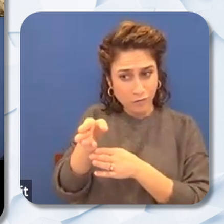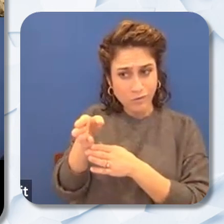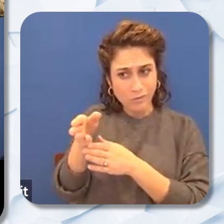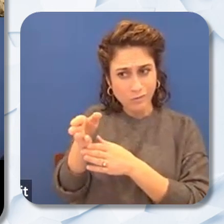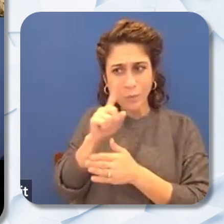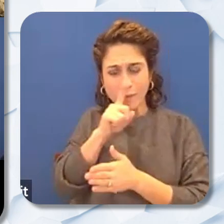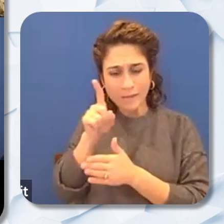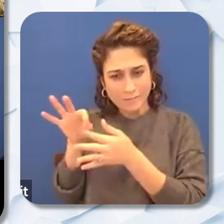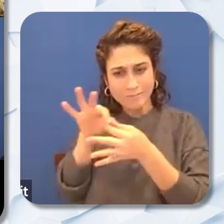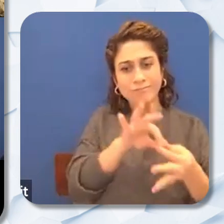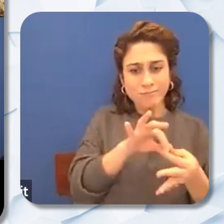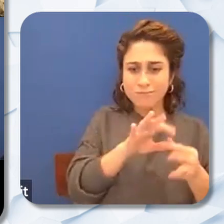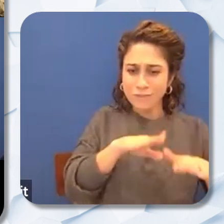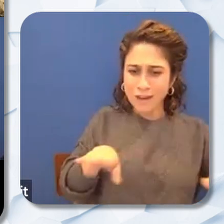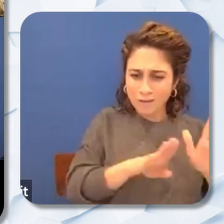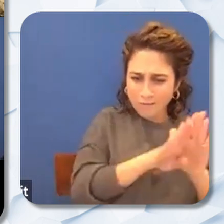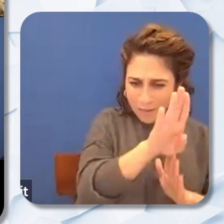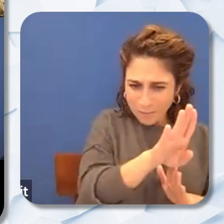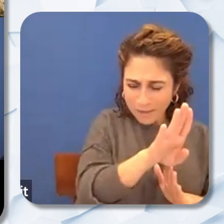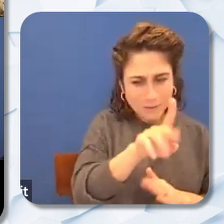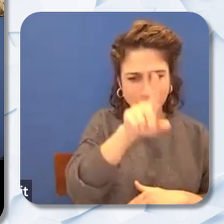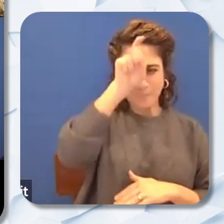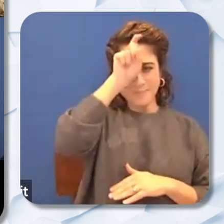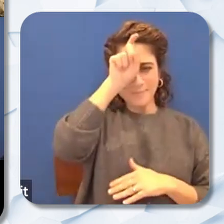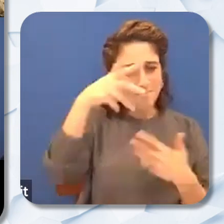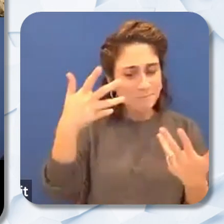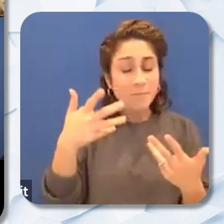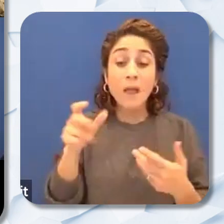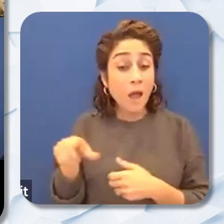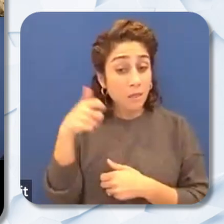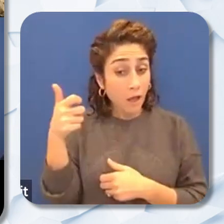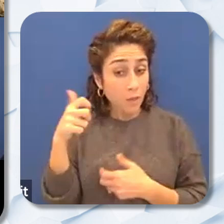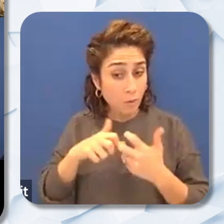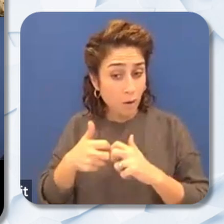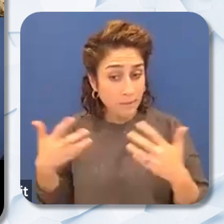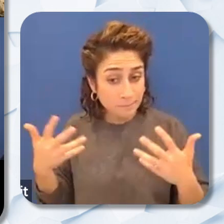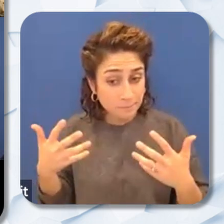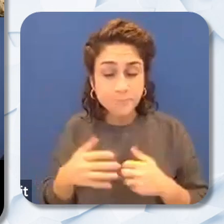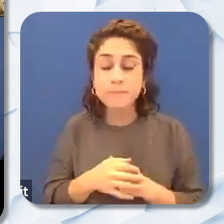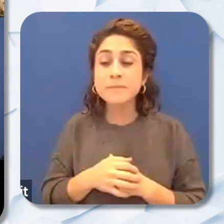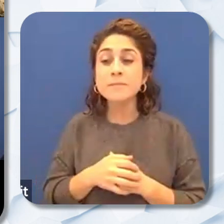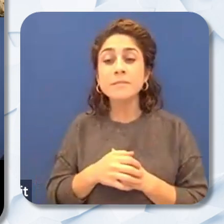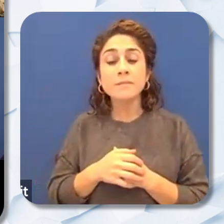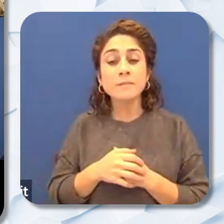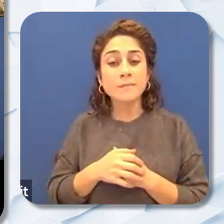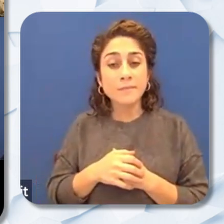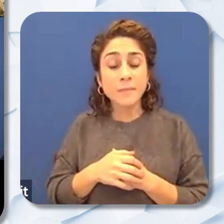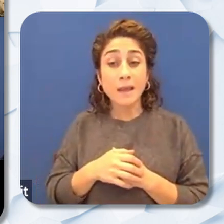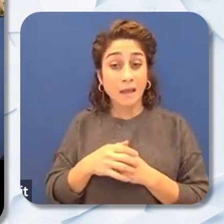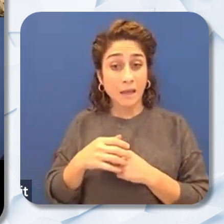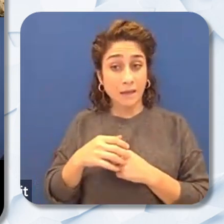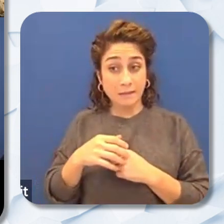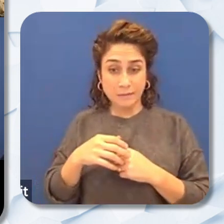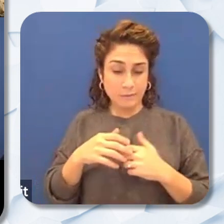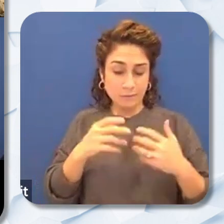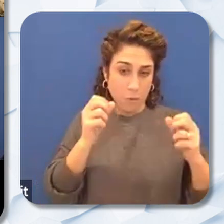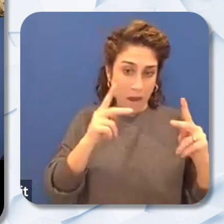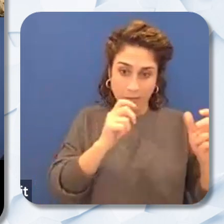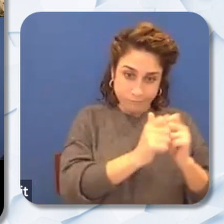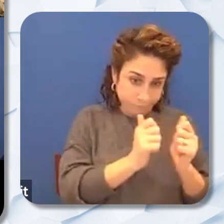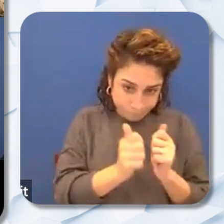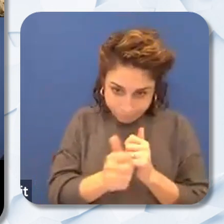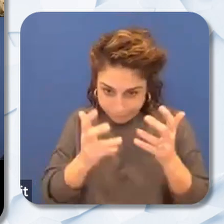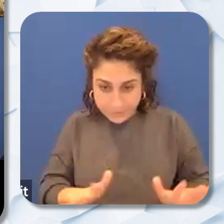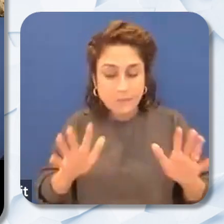important if you dig a little deeper is is is once teachers actually get a position though the issues